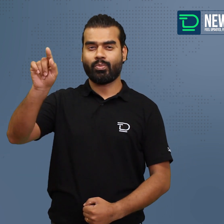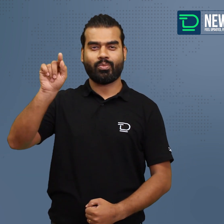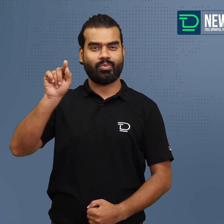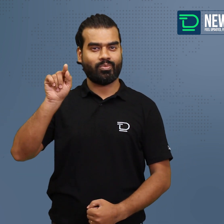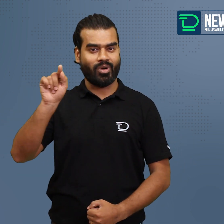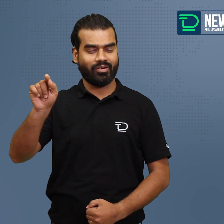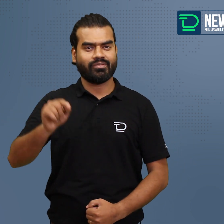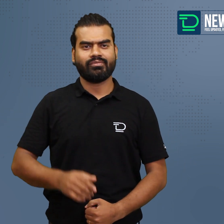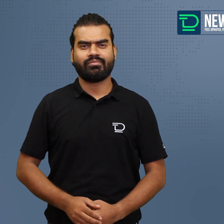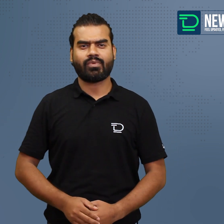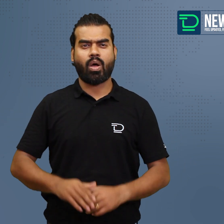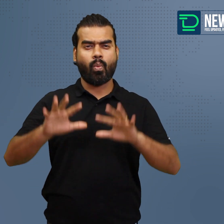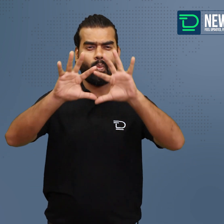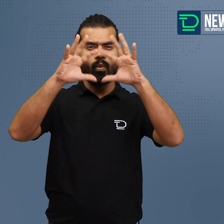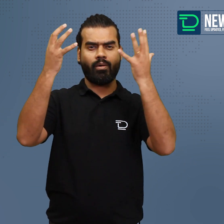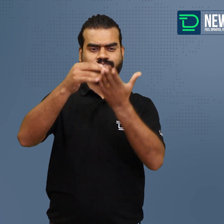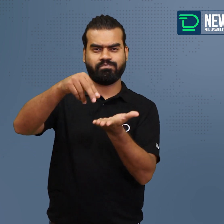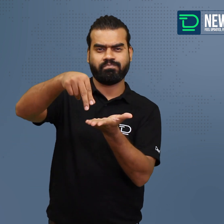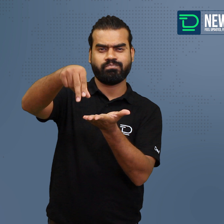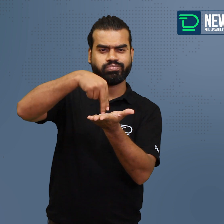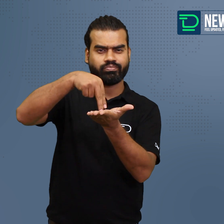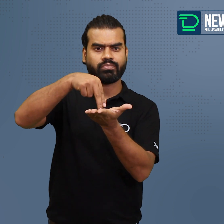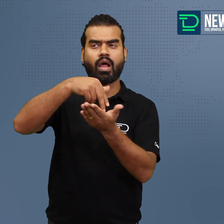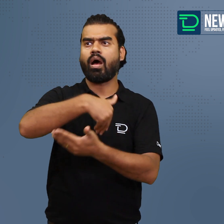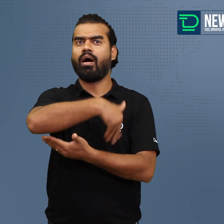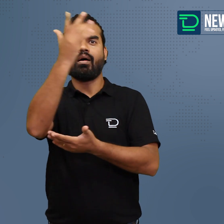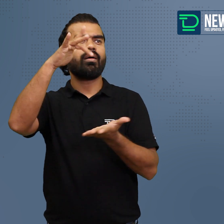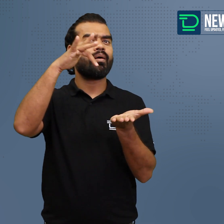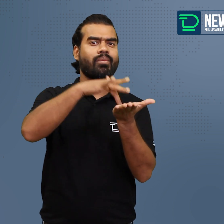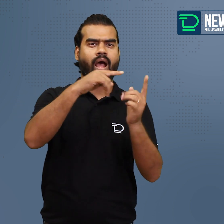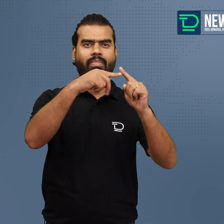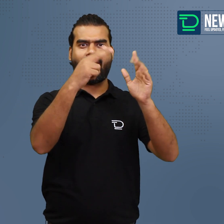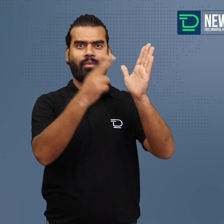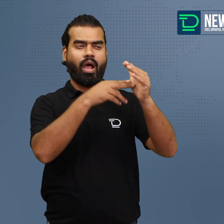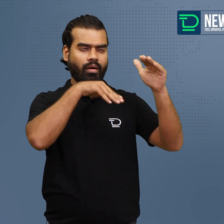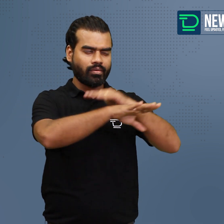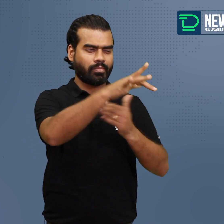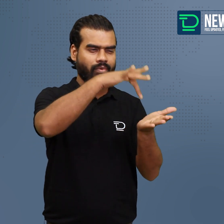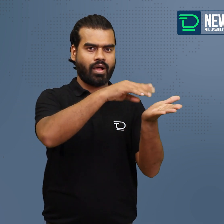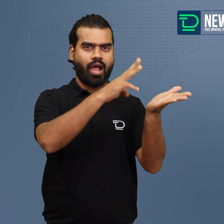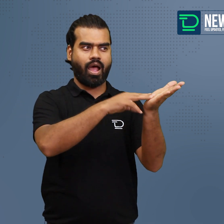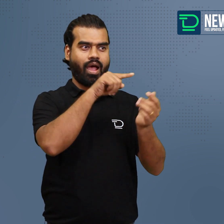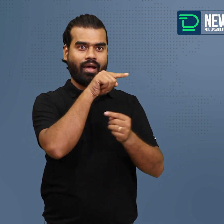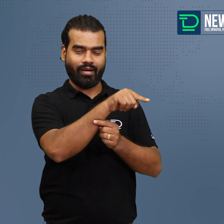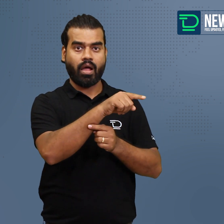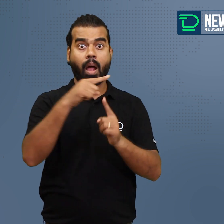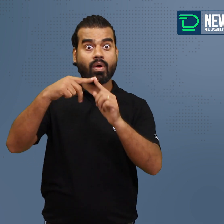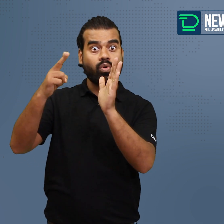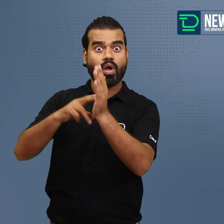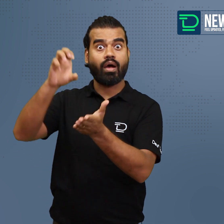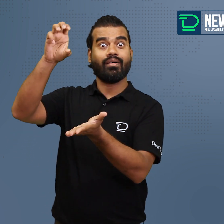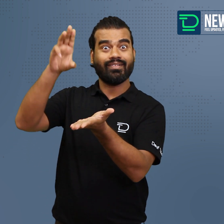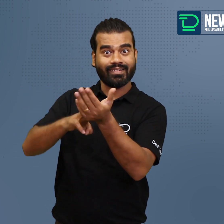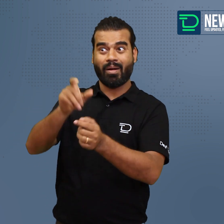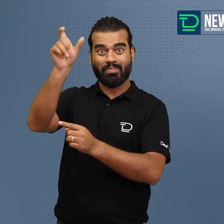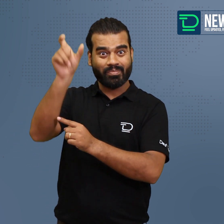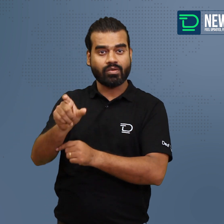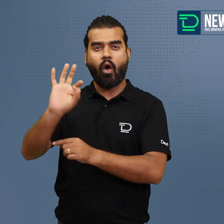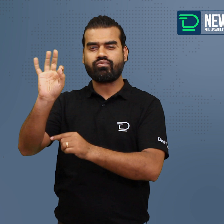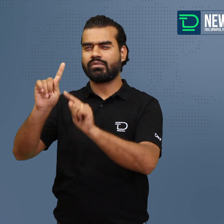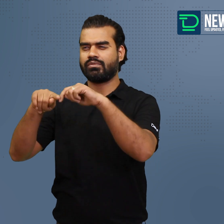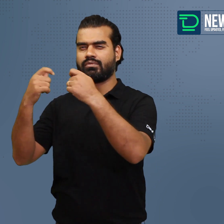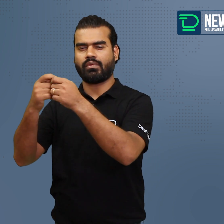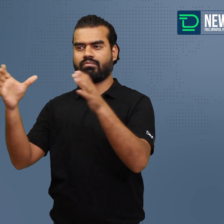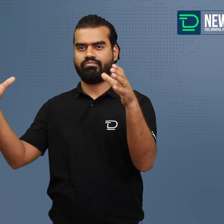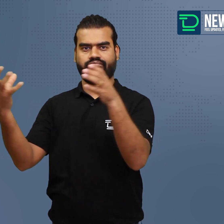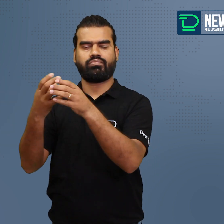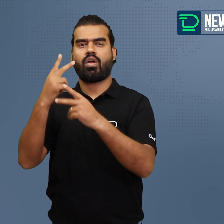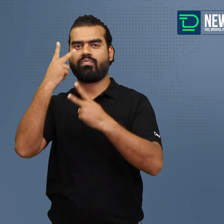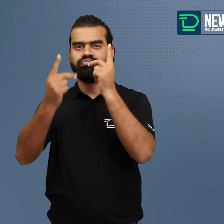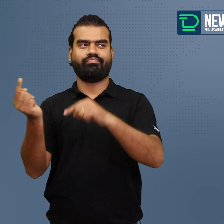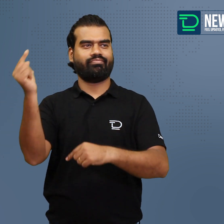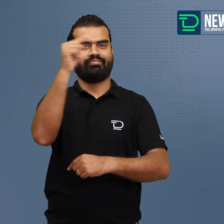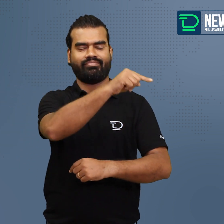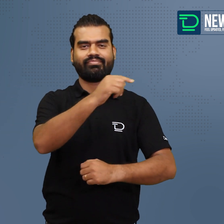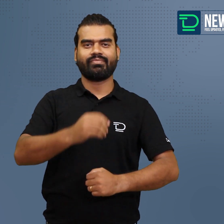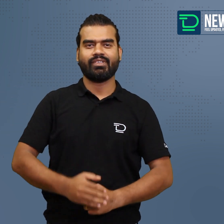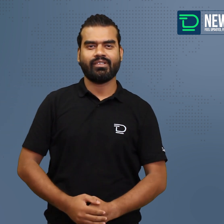1.Chess Olympiad at Mamallapuram: M.K. Stalin confirm with officials today